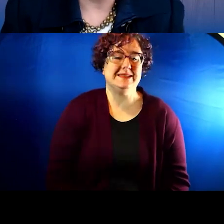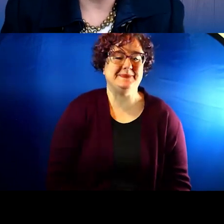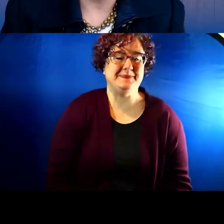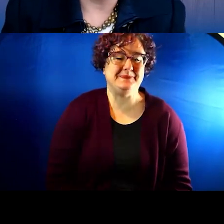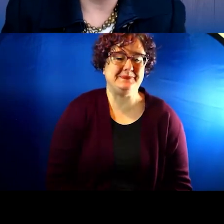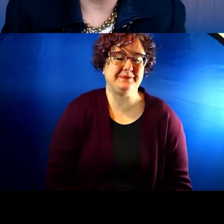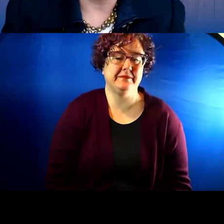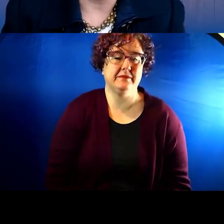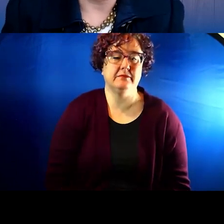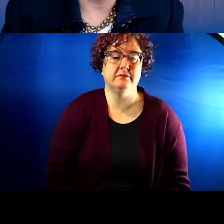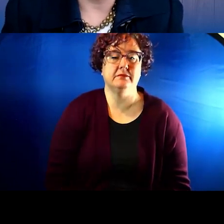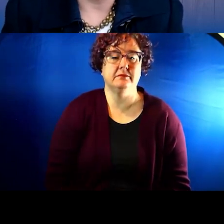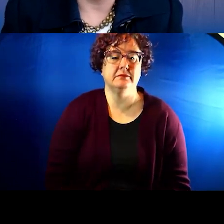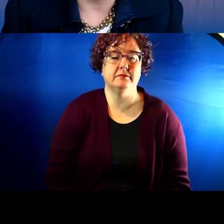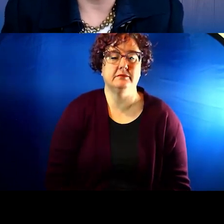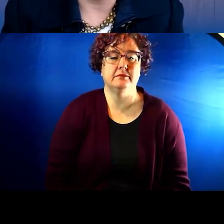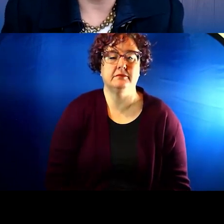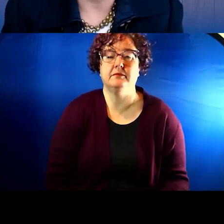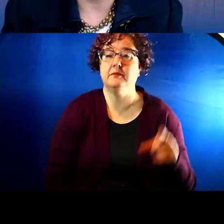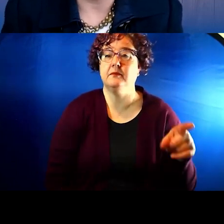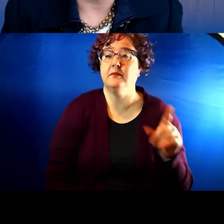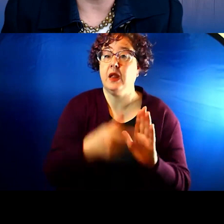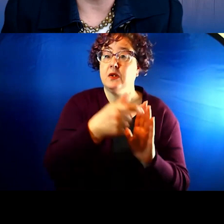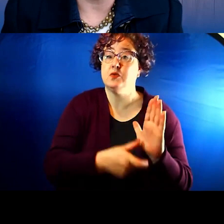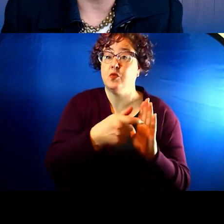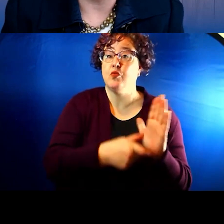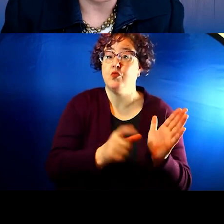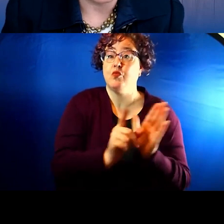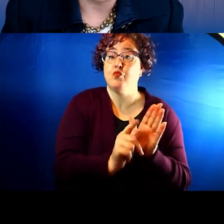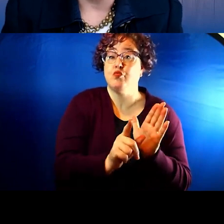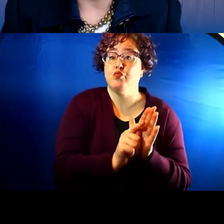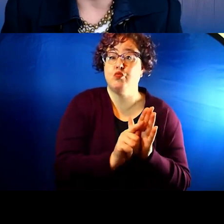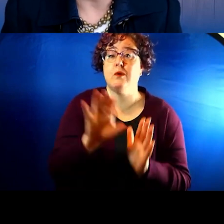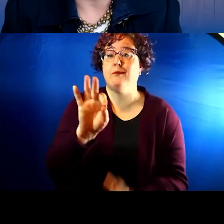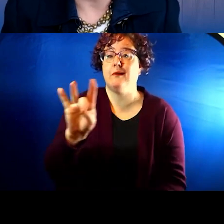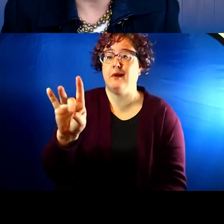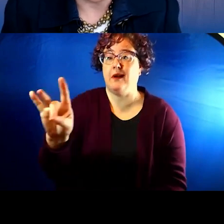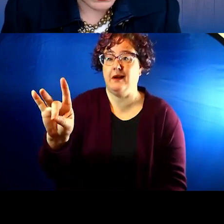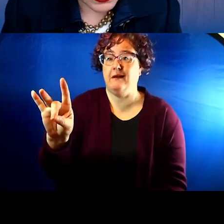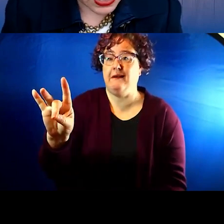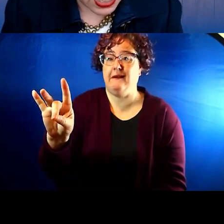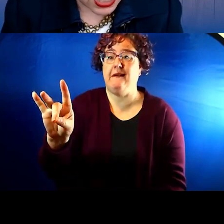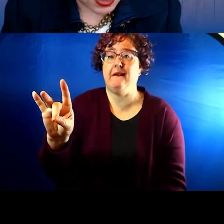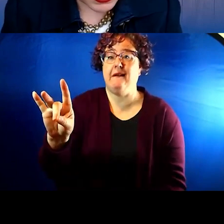THIS WAS AN ARTICLE ABOUT 988 SUICIDE HOTLINE CALLS IN NEW YORK BEING ROUTED OUT OF STATE.